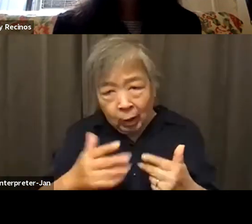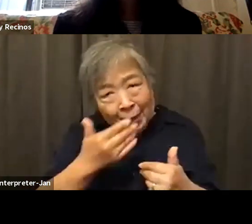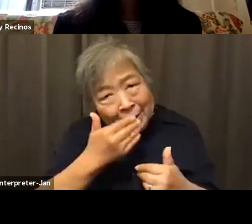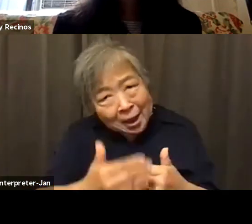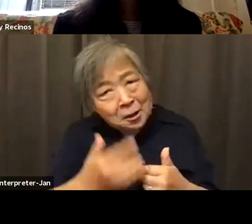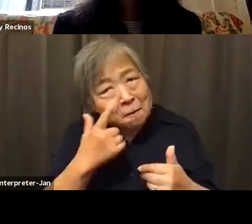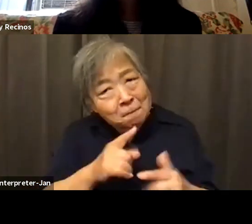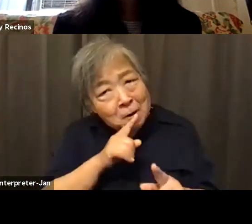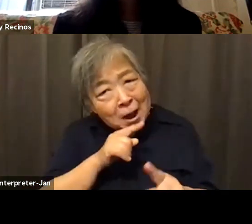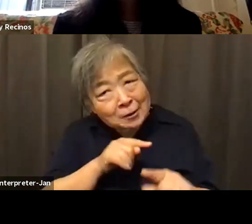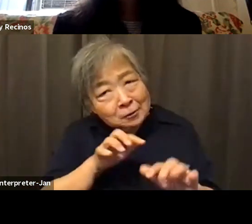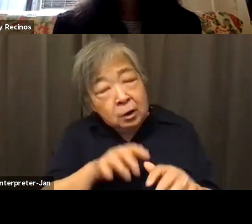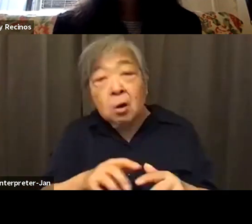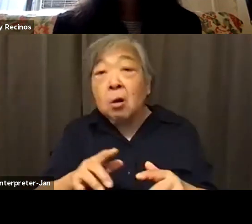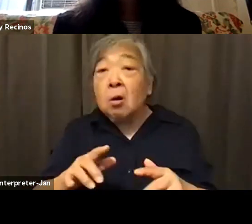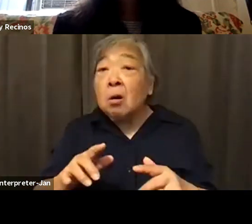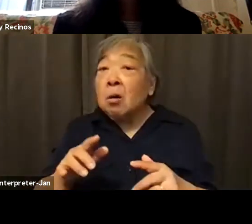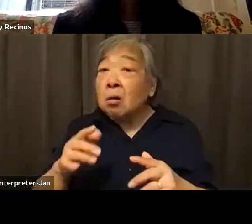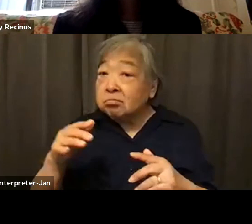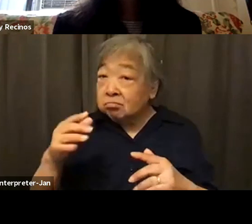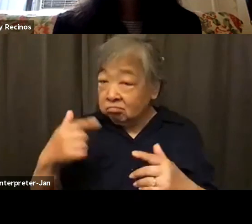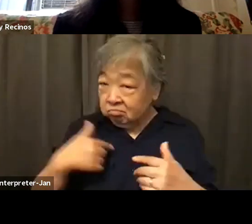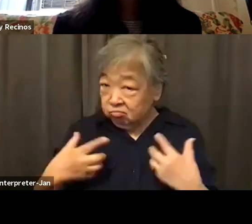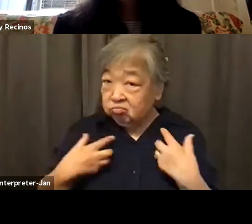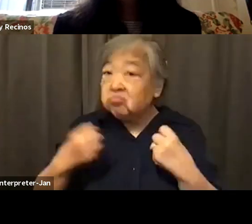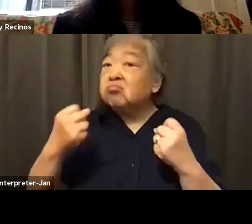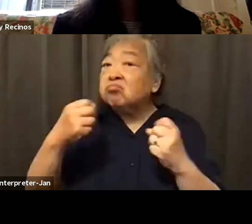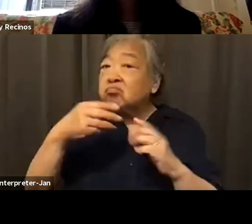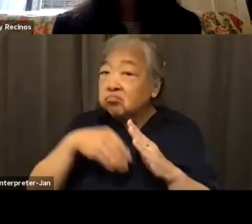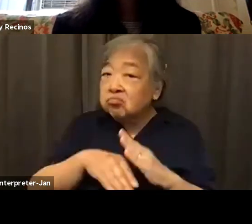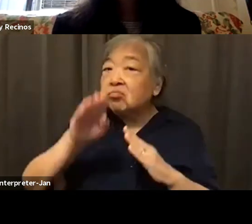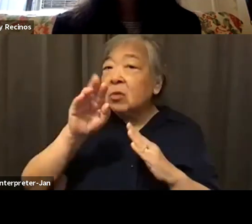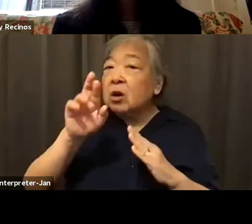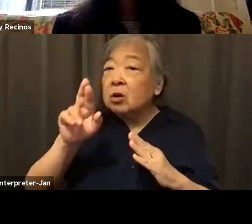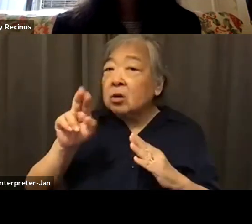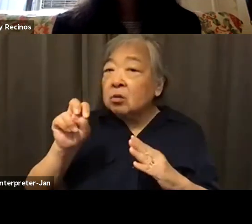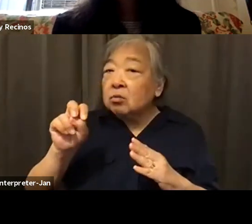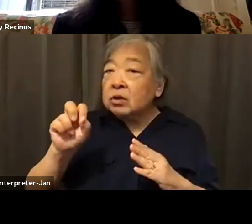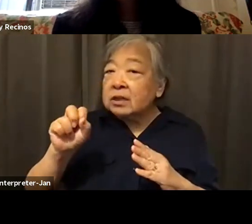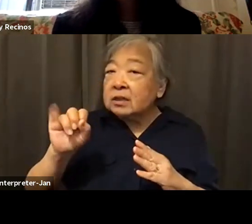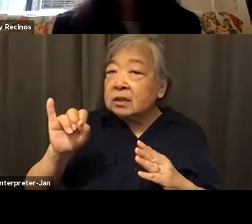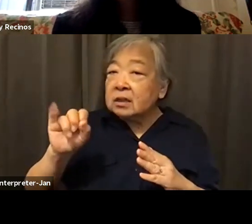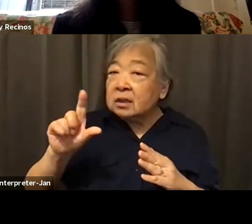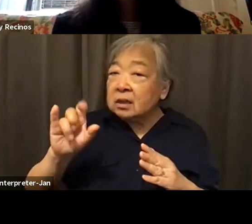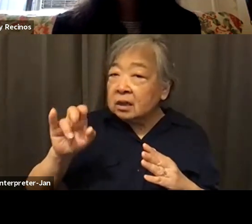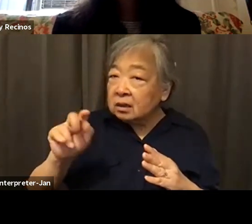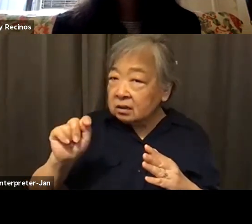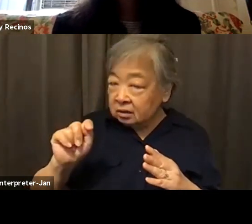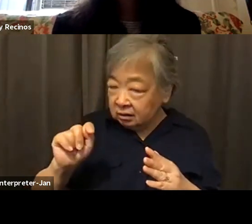Resilience, being a resilient person, yes, says Kathy.